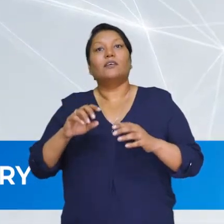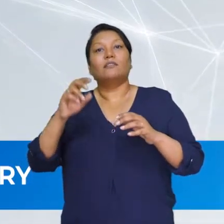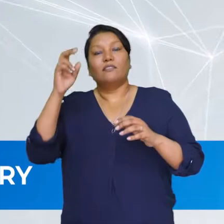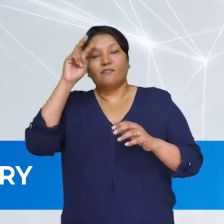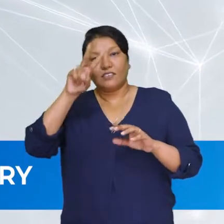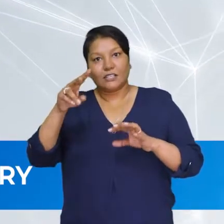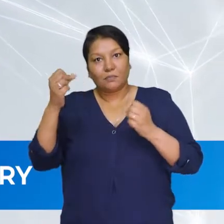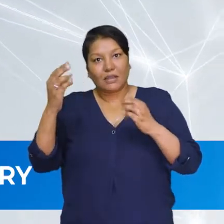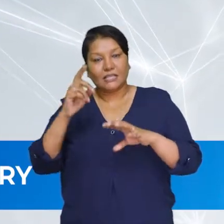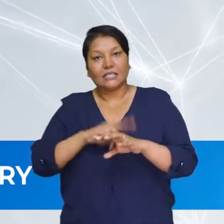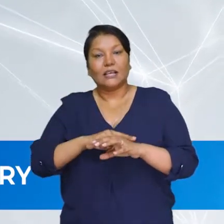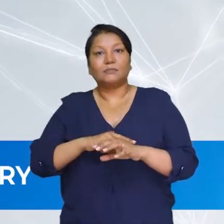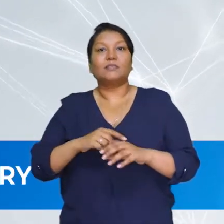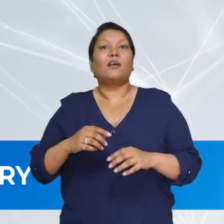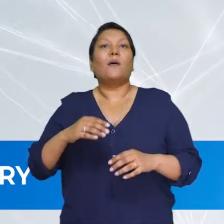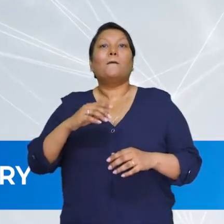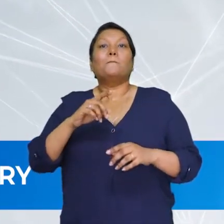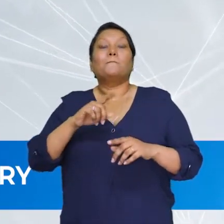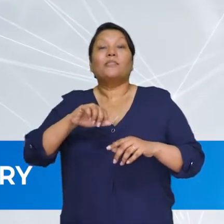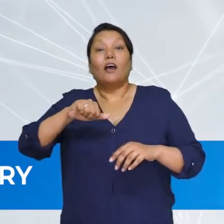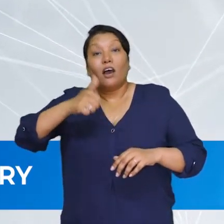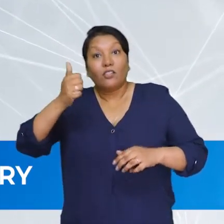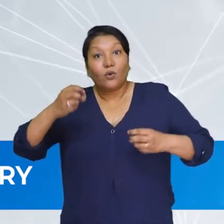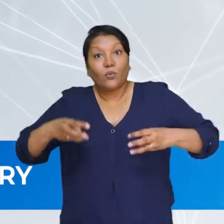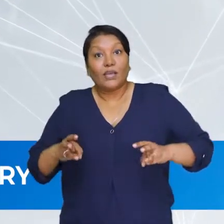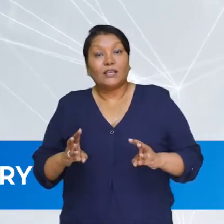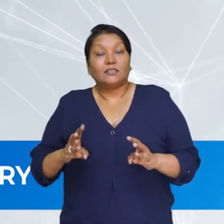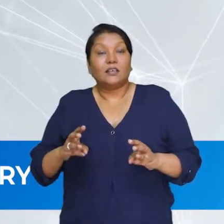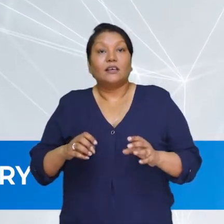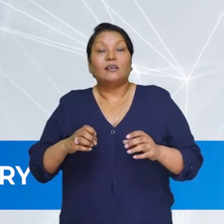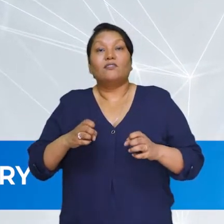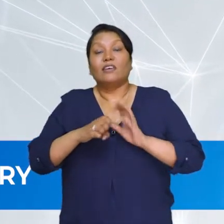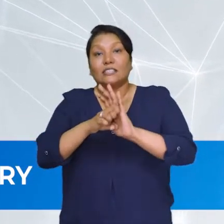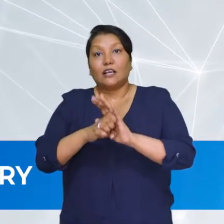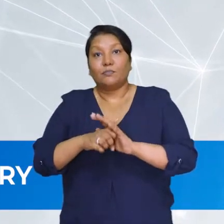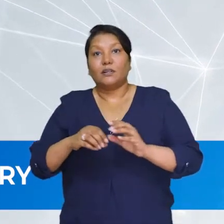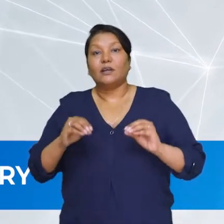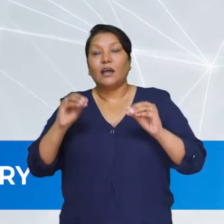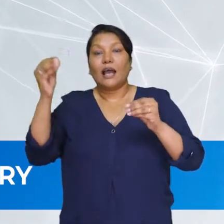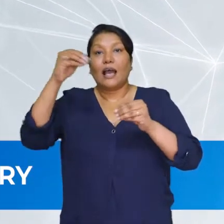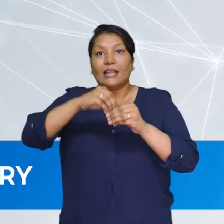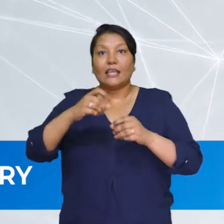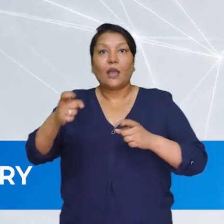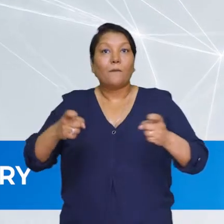these are not foolproof methods of monitoring internet activity. Setting up features such as,